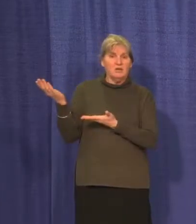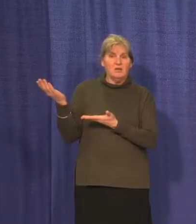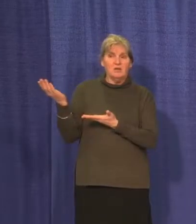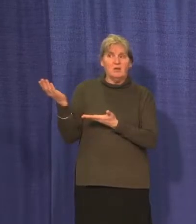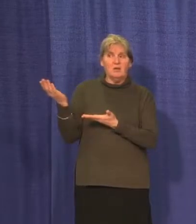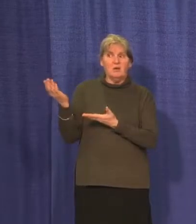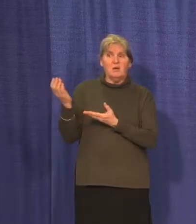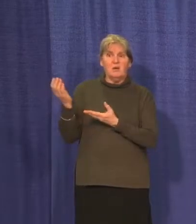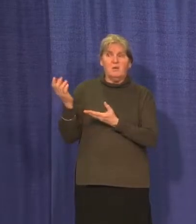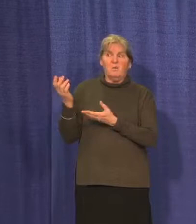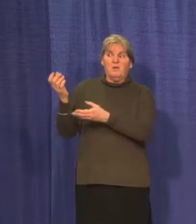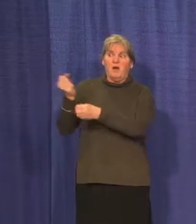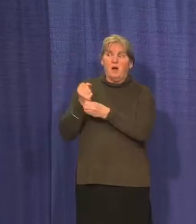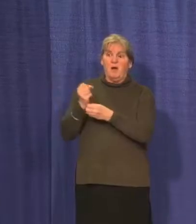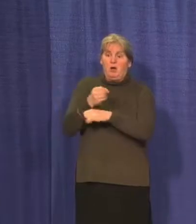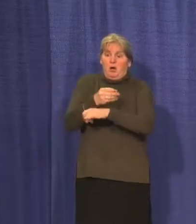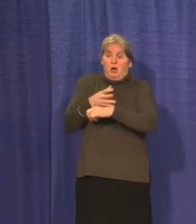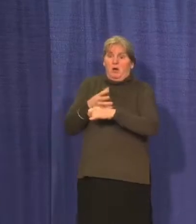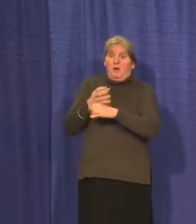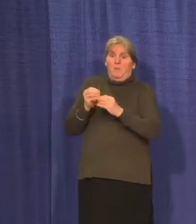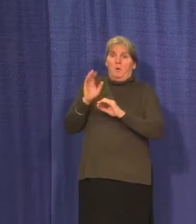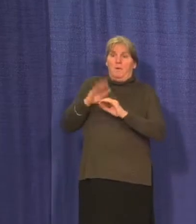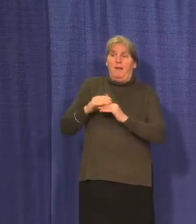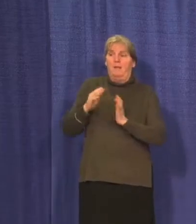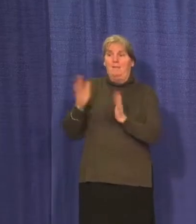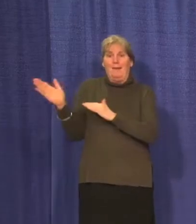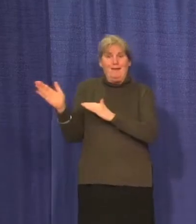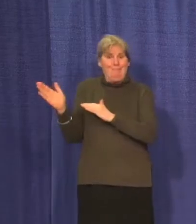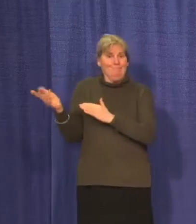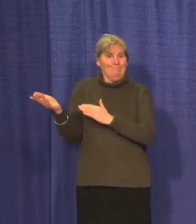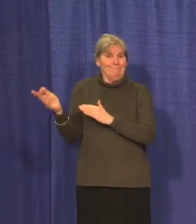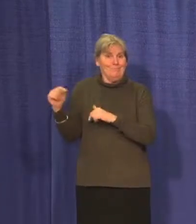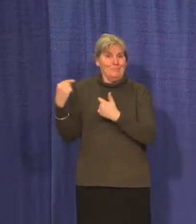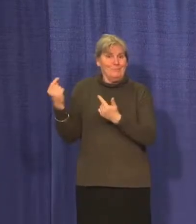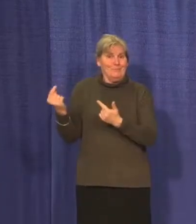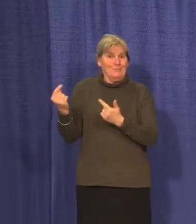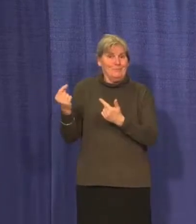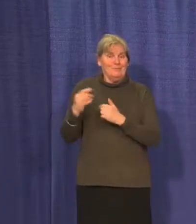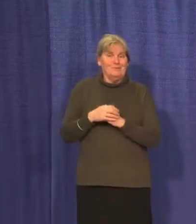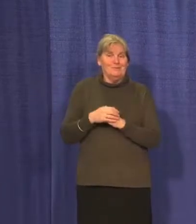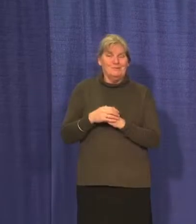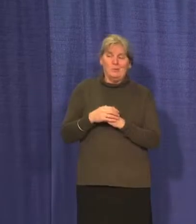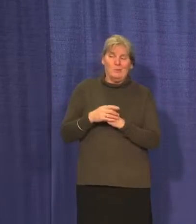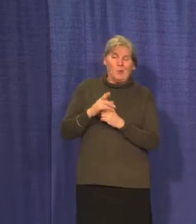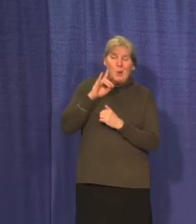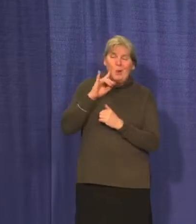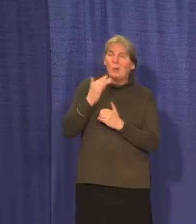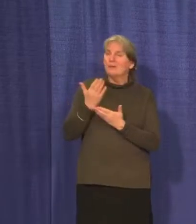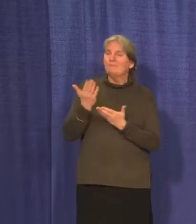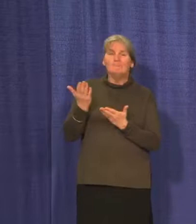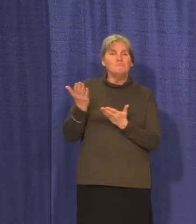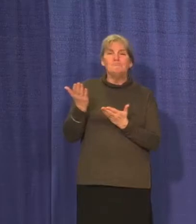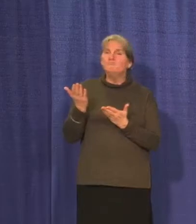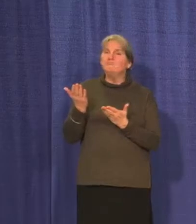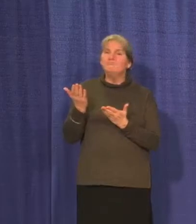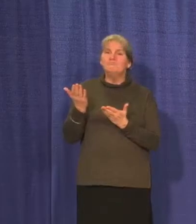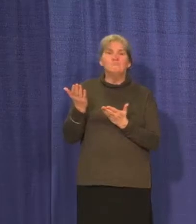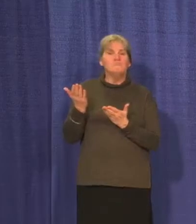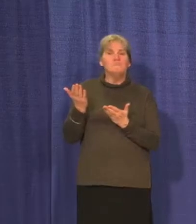have been, if anything, ahead of schedule. And there is no indication up to